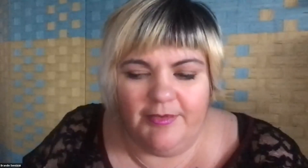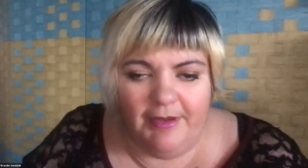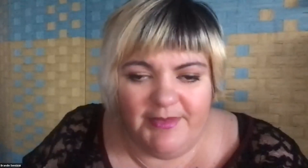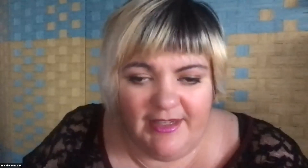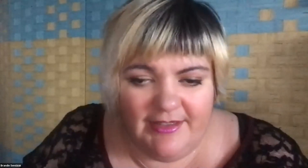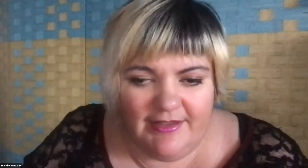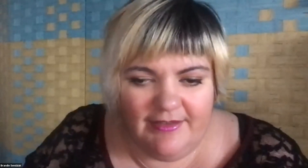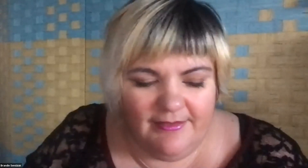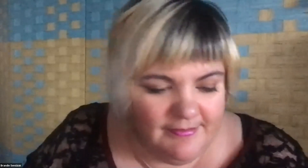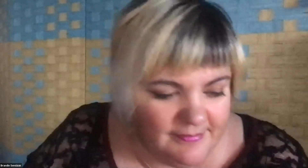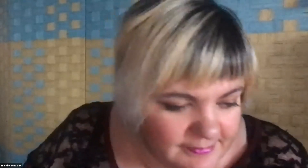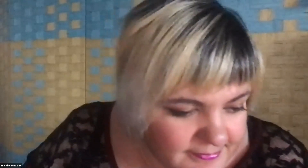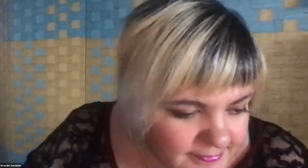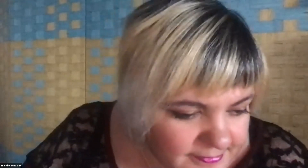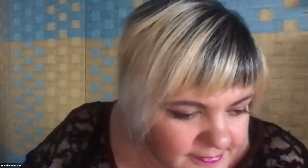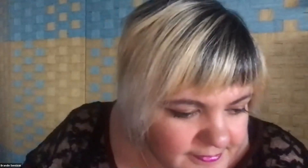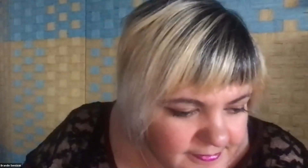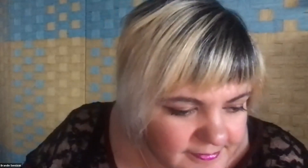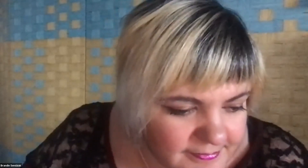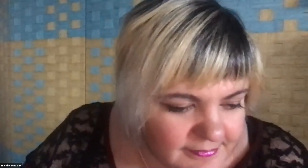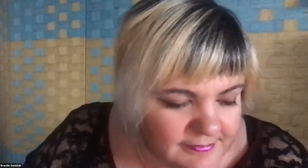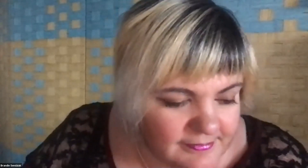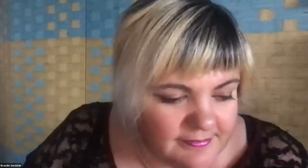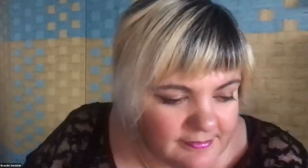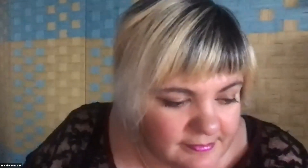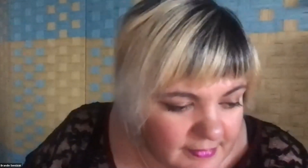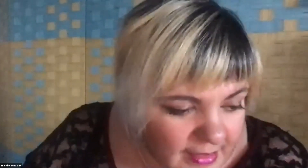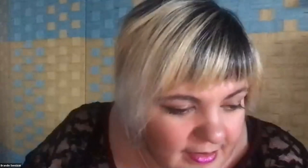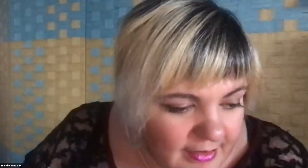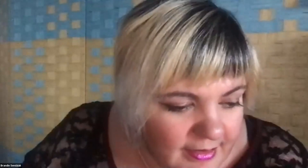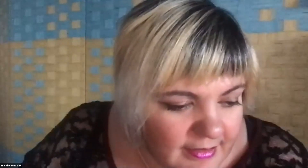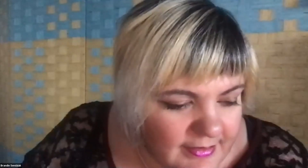re looking for volunteers who are willing and able to help